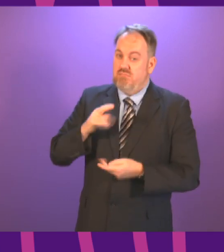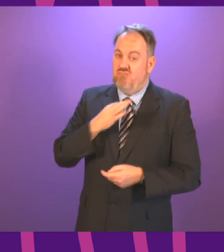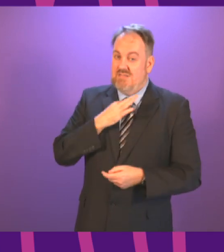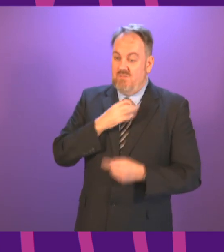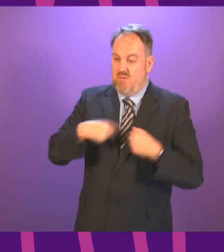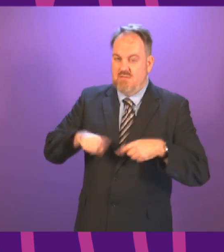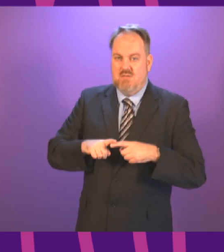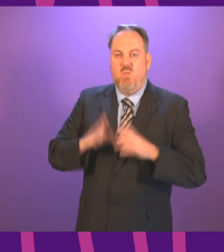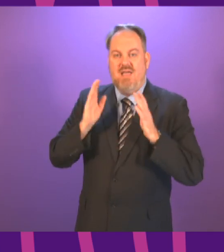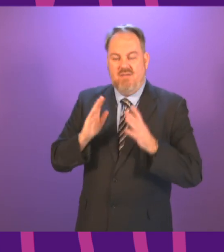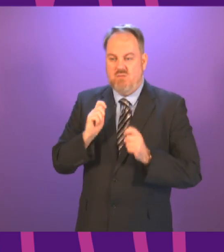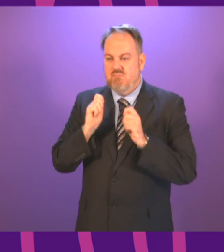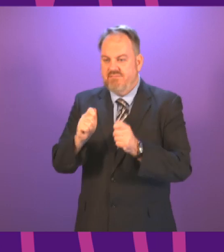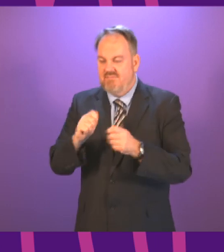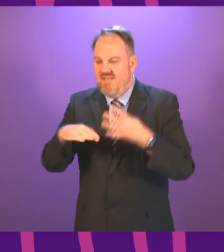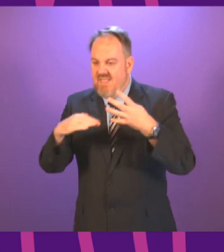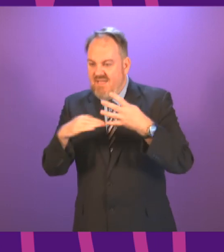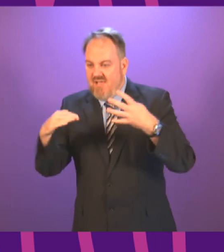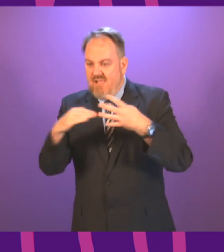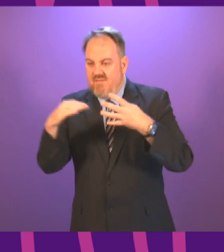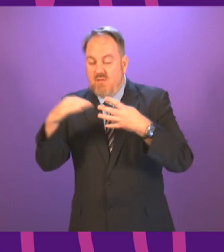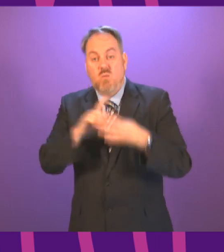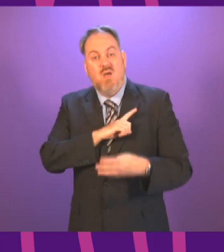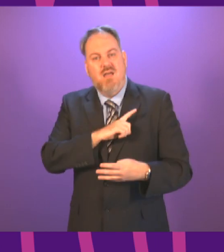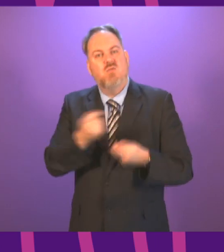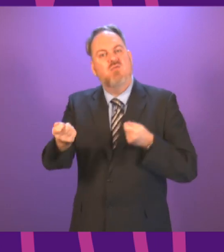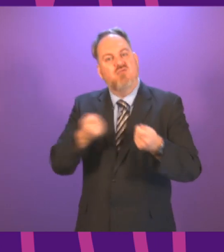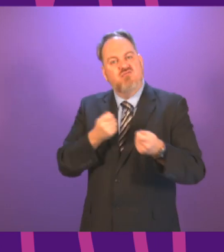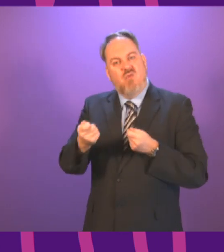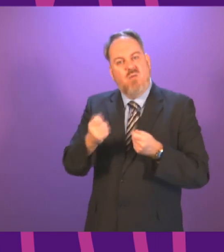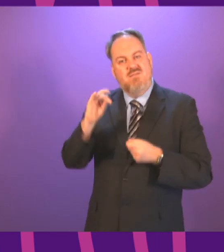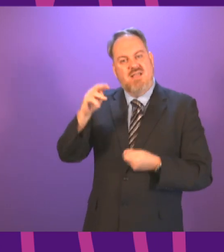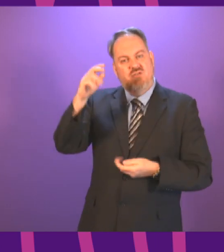We must have an allocation of levels that gets the level of infection to come down.